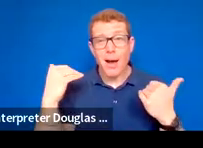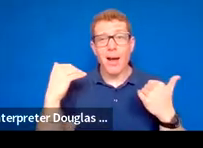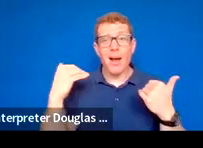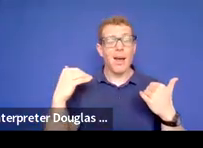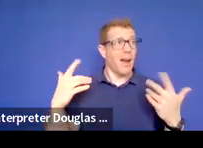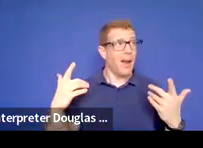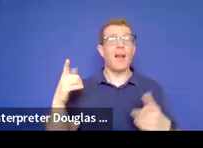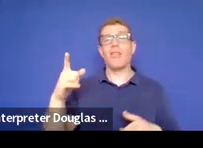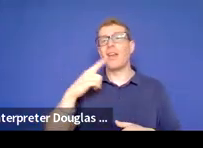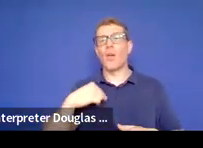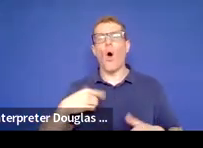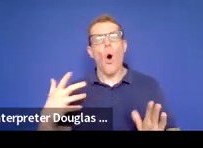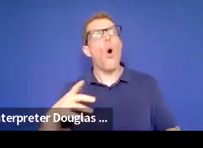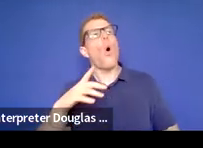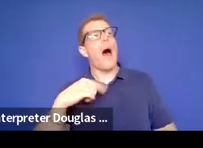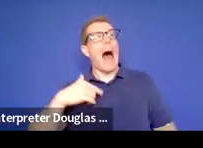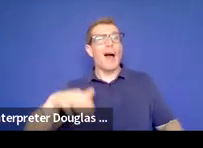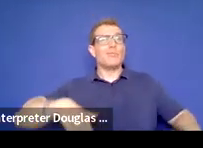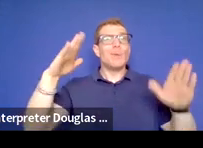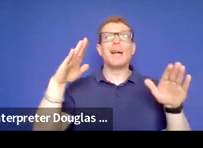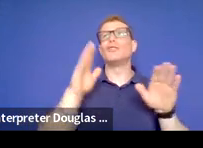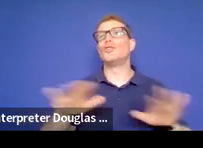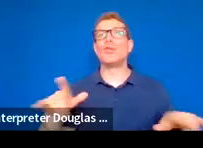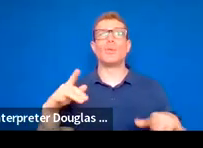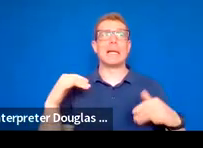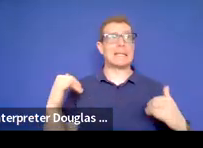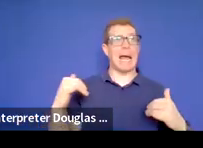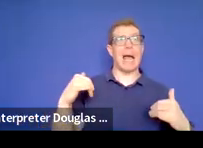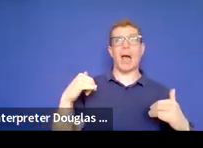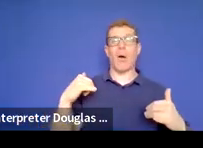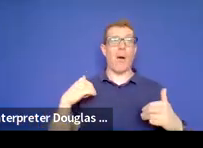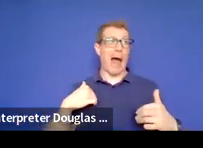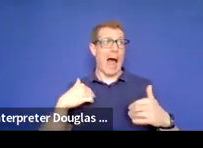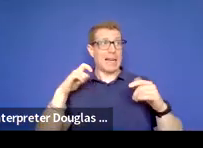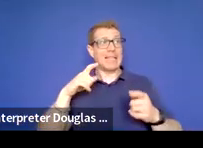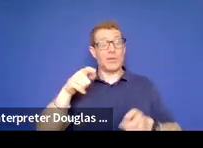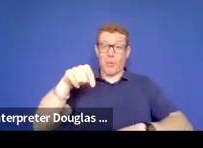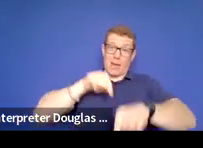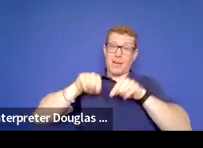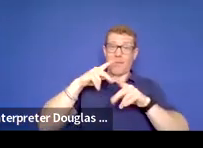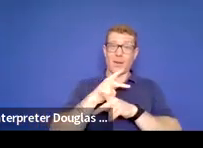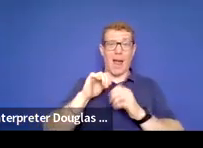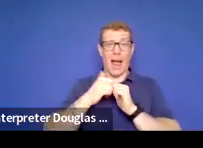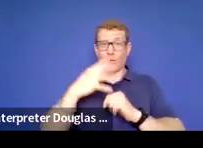Yes, that's. What I want you to do I want you to go back and figure out how you're going to sleep for your heart and for your brain.